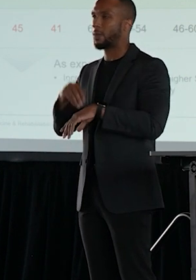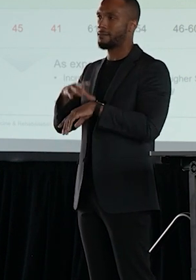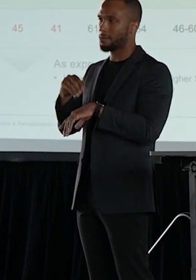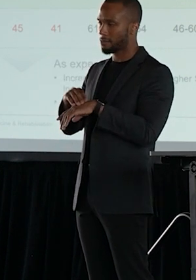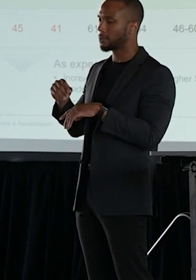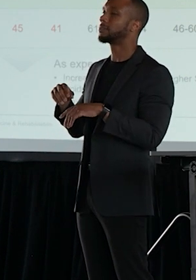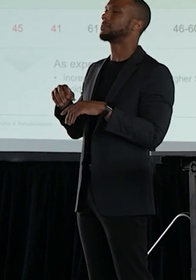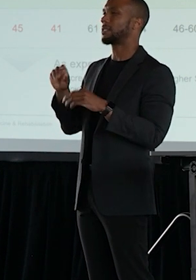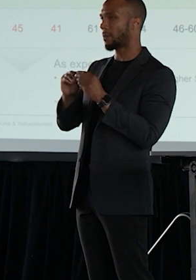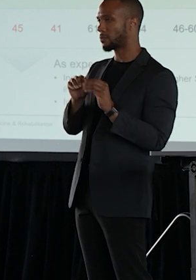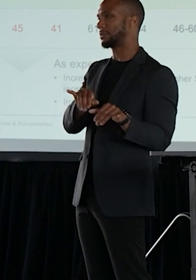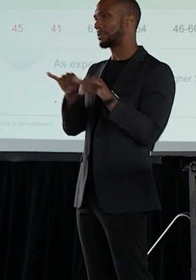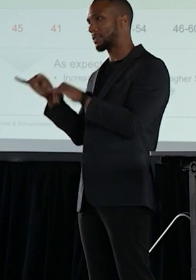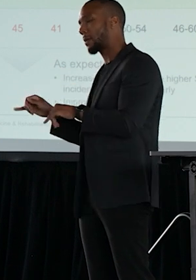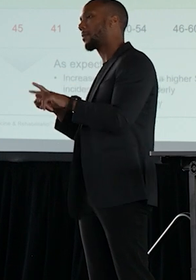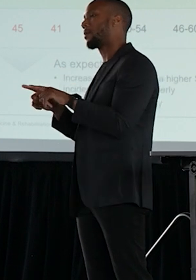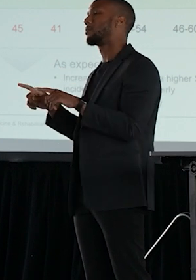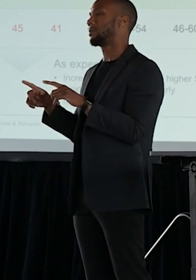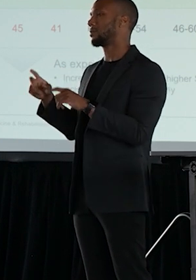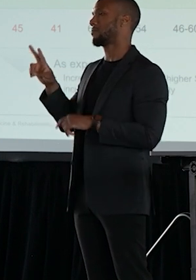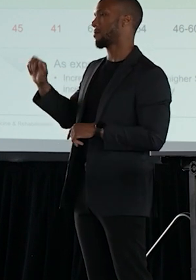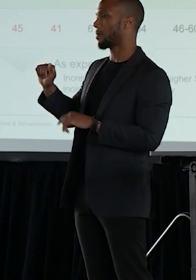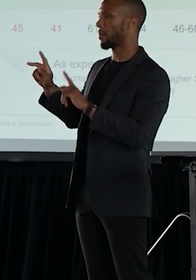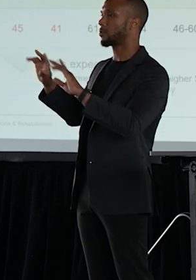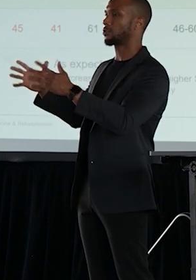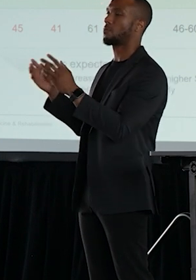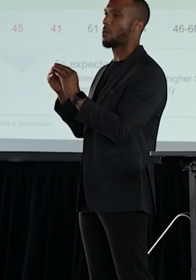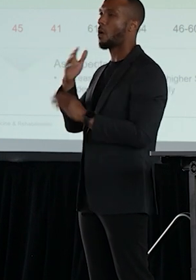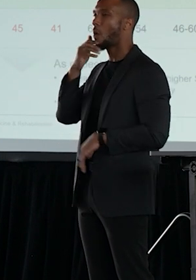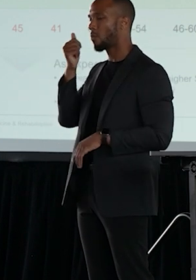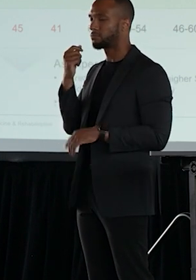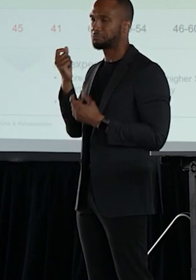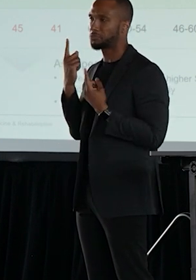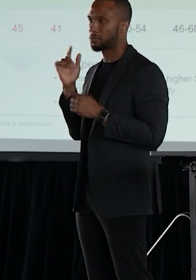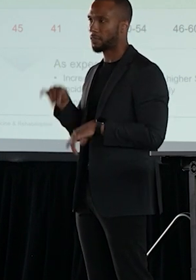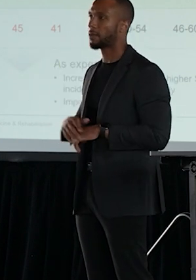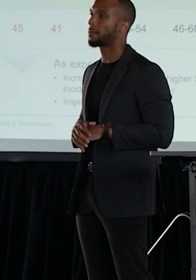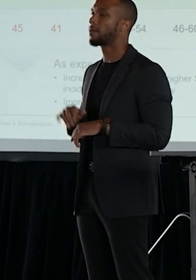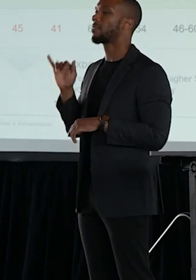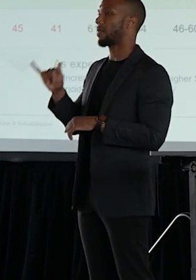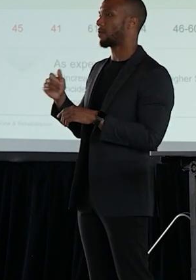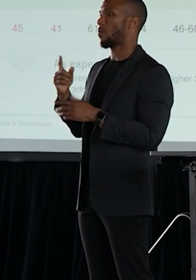that's definitely VA population is a little bit older, which is understandable. So that's kind of as expected. You know, given